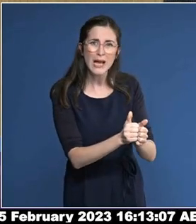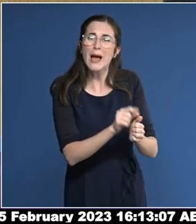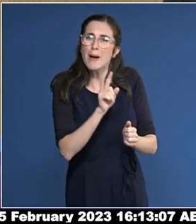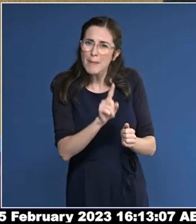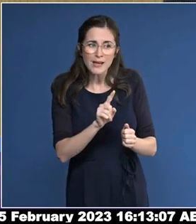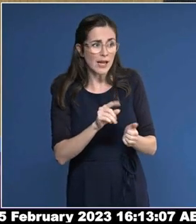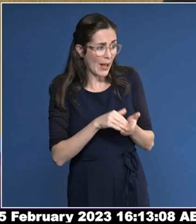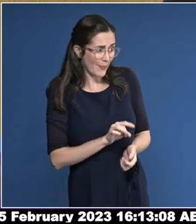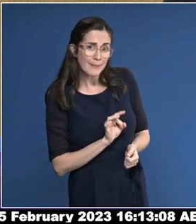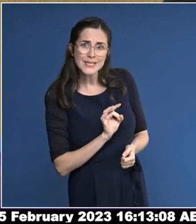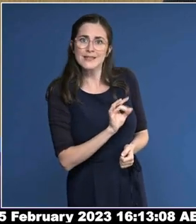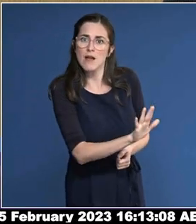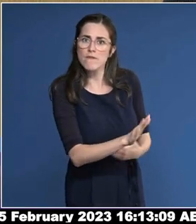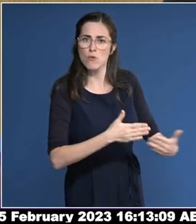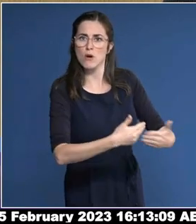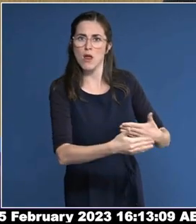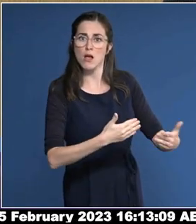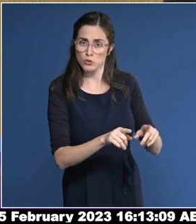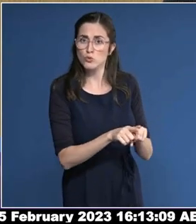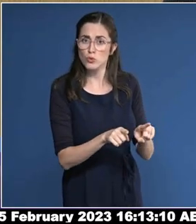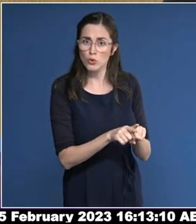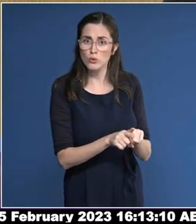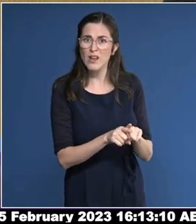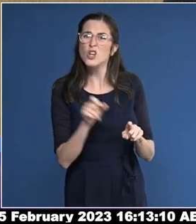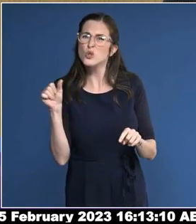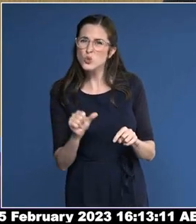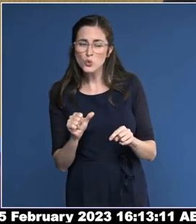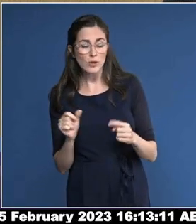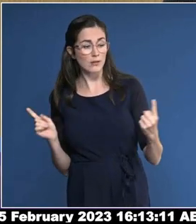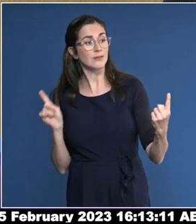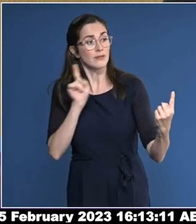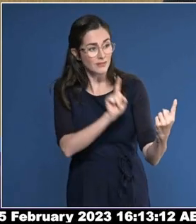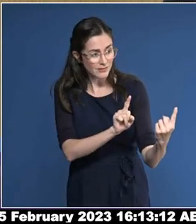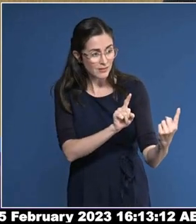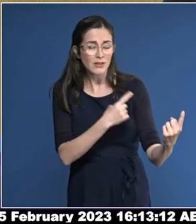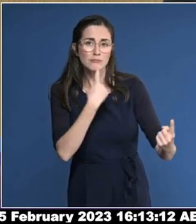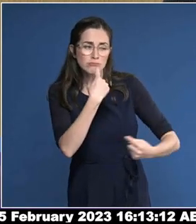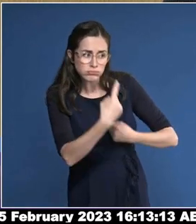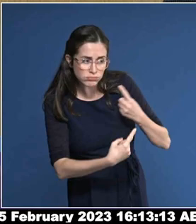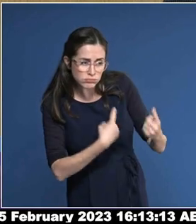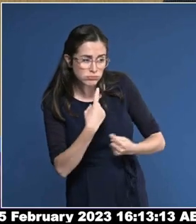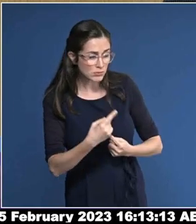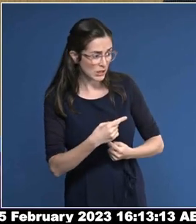So they are there to support a participant and to allow a participant to exercise their voice as much as possible.